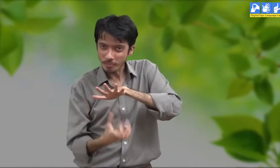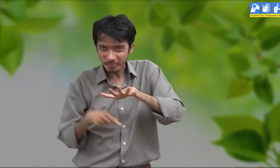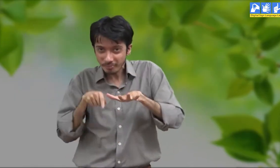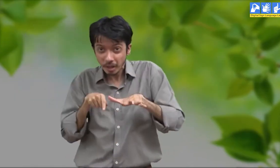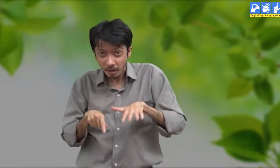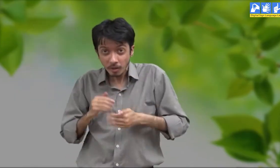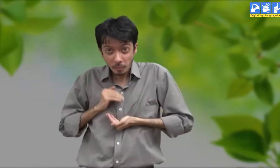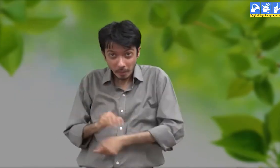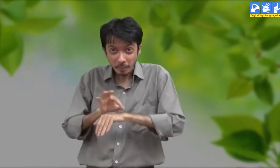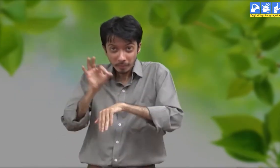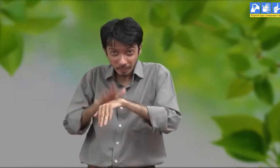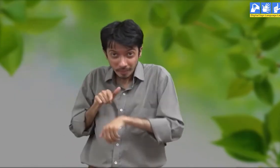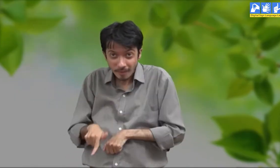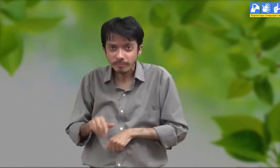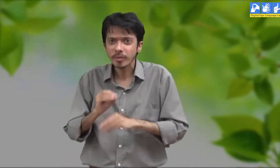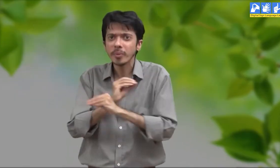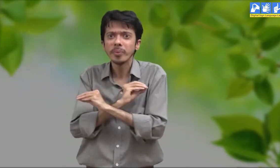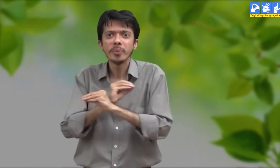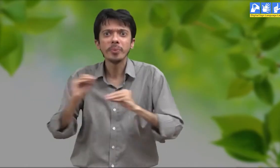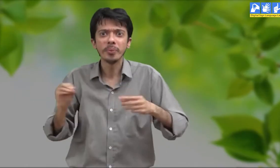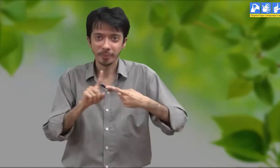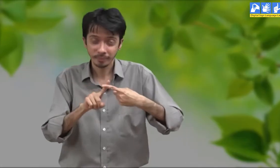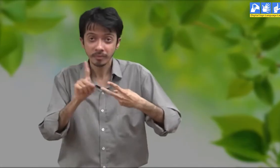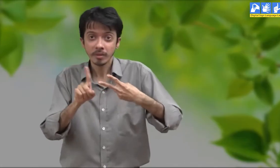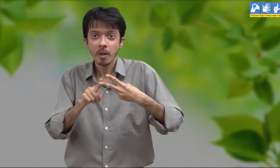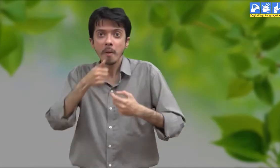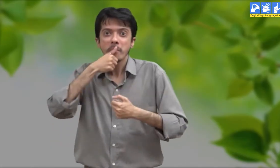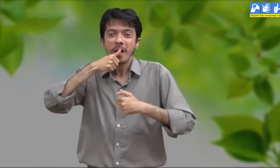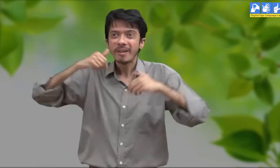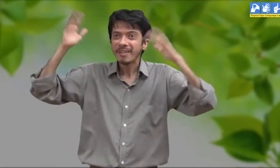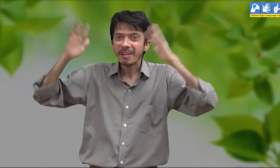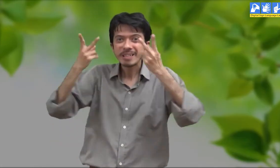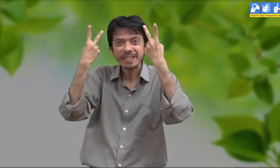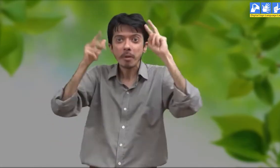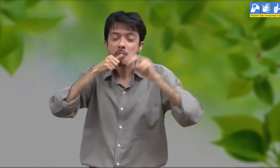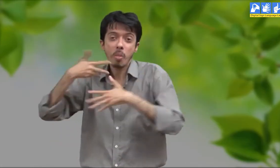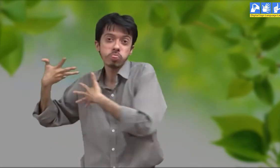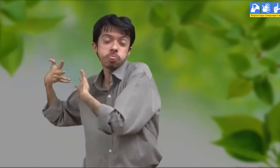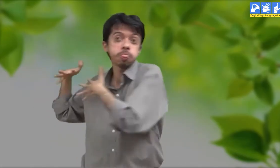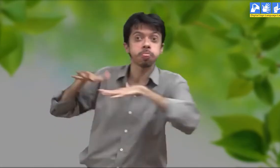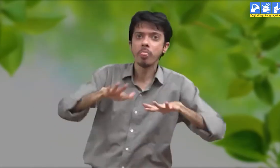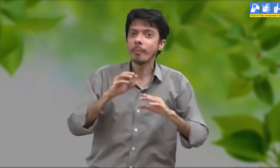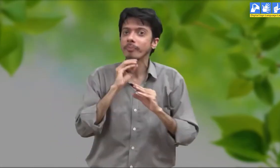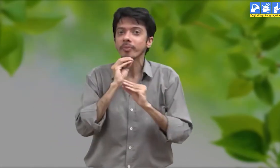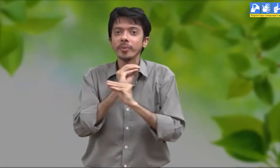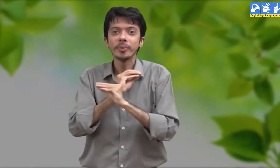and mosquitoes cannot breed as the water is underground. It will also help to prevent floods.